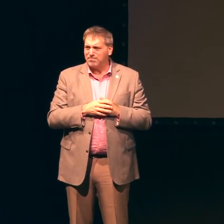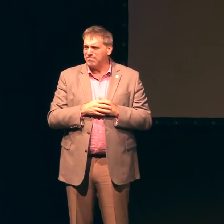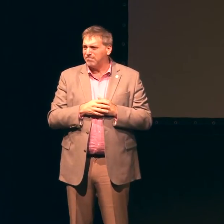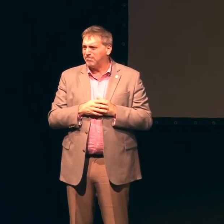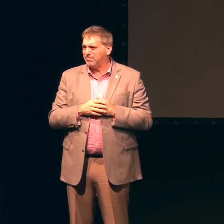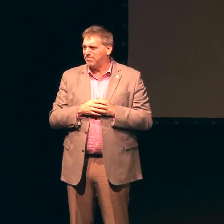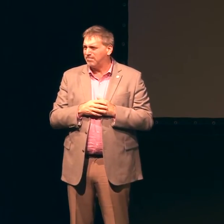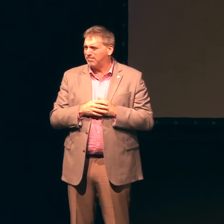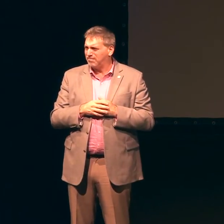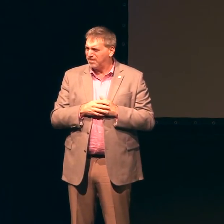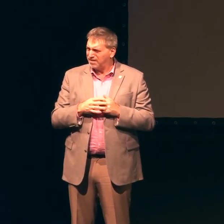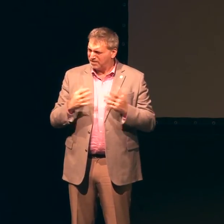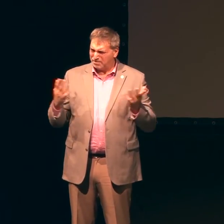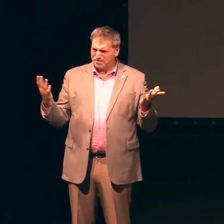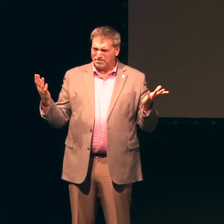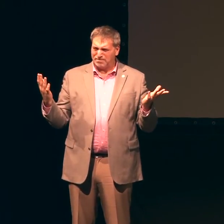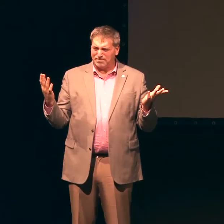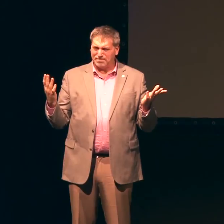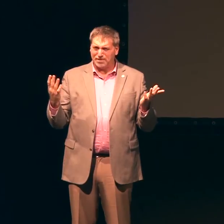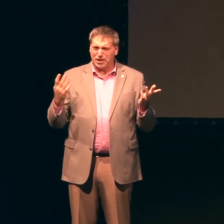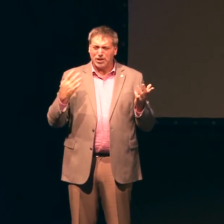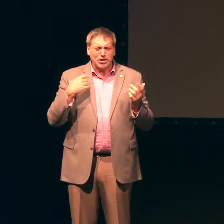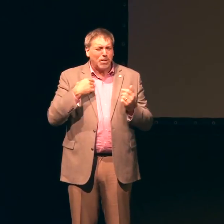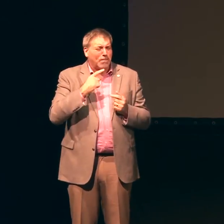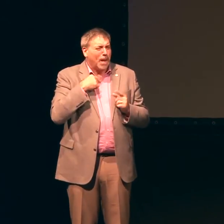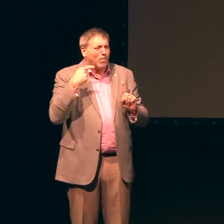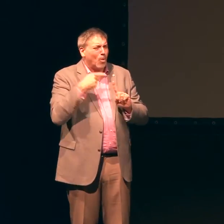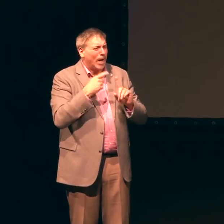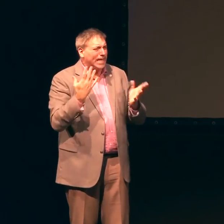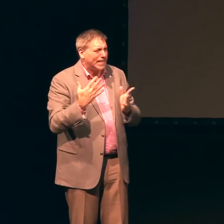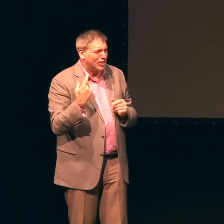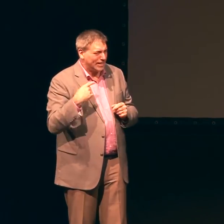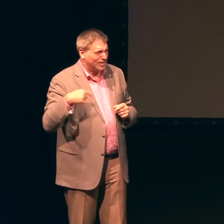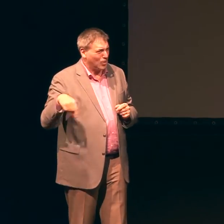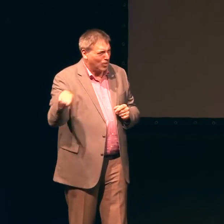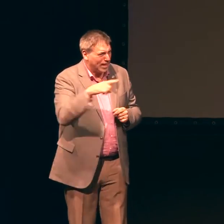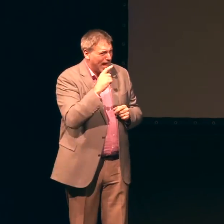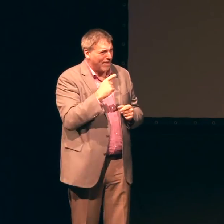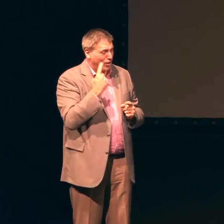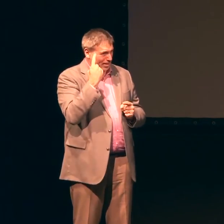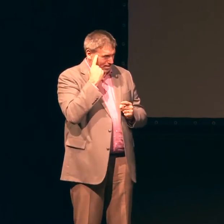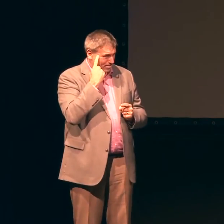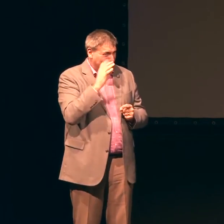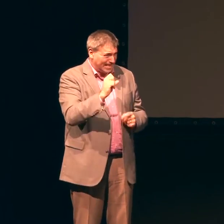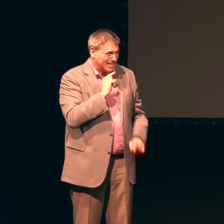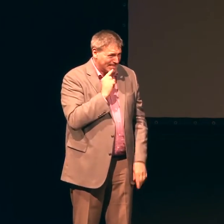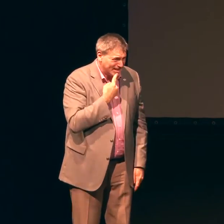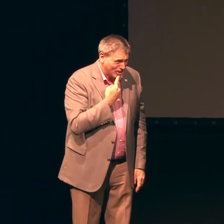classrooms. So the point that I am making is